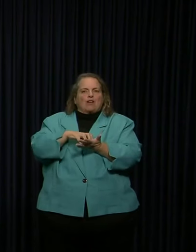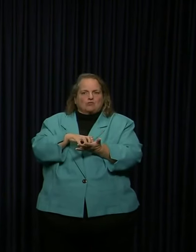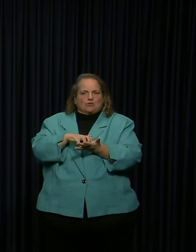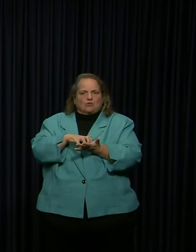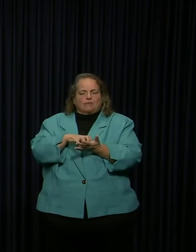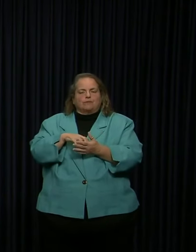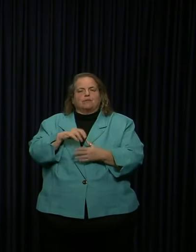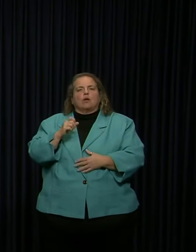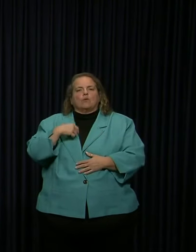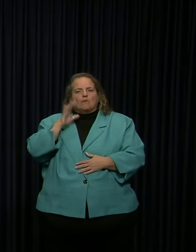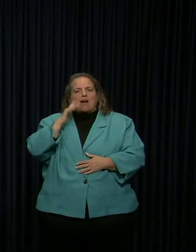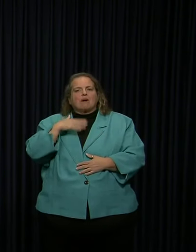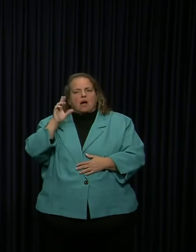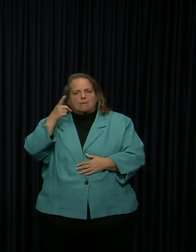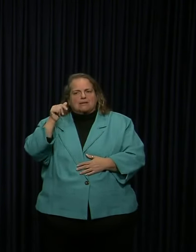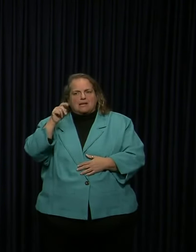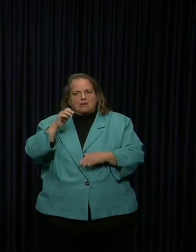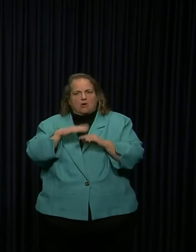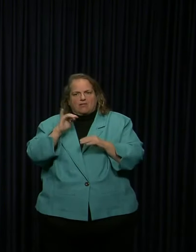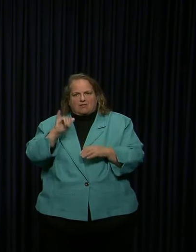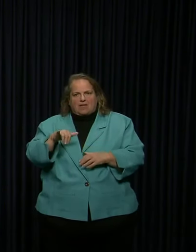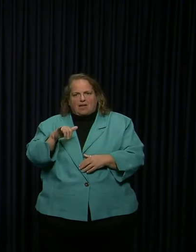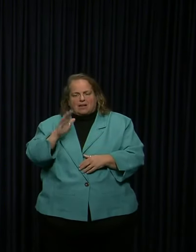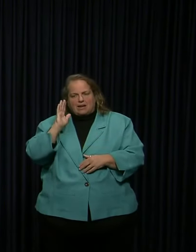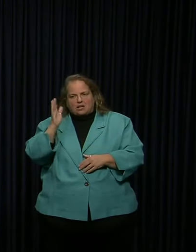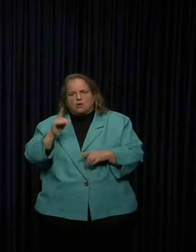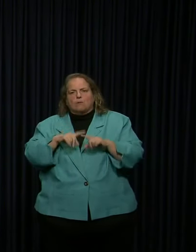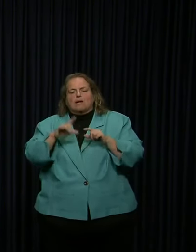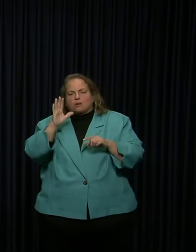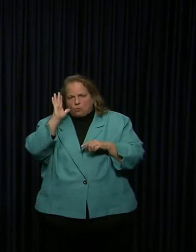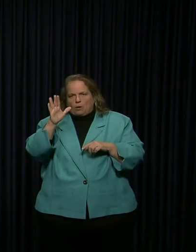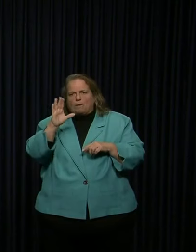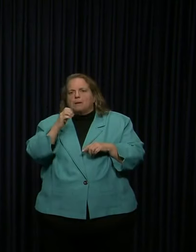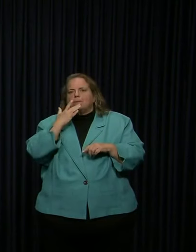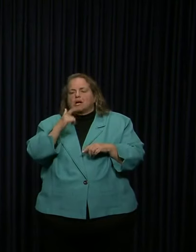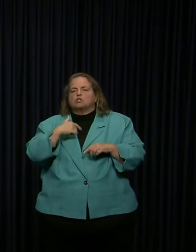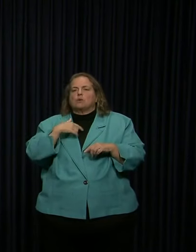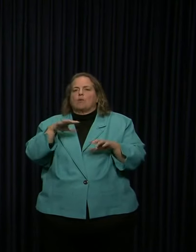THIS IS WHERE THE VIRUS IS DEADLY, AND ALL OVER THE COUNTRY